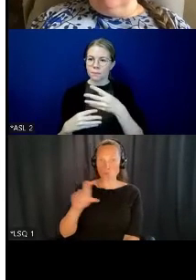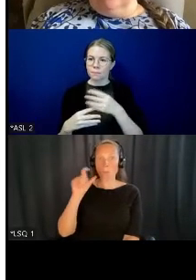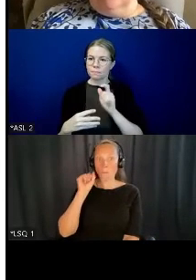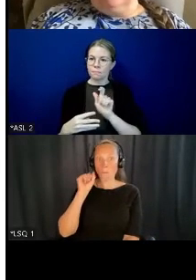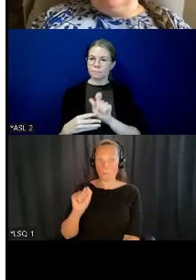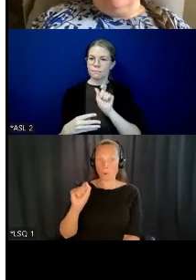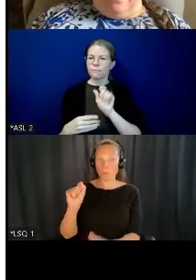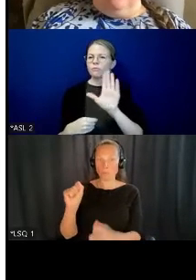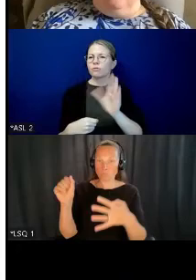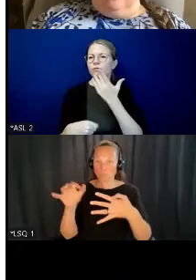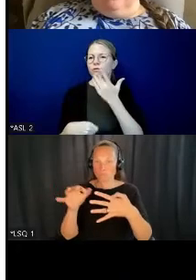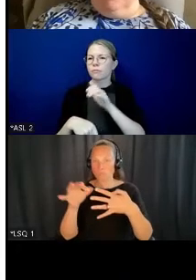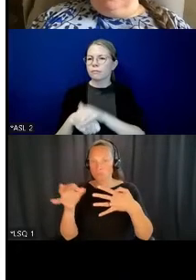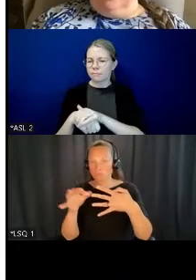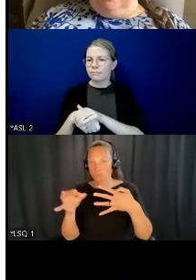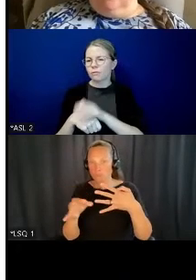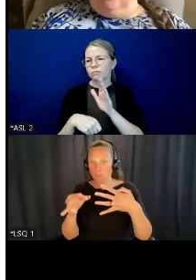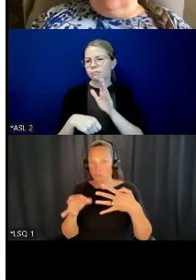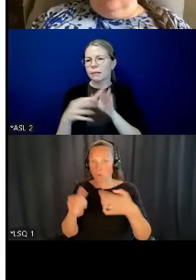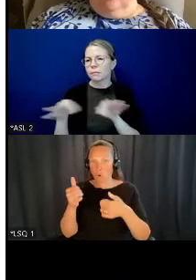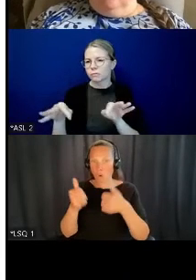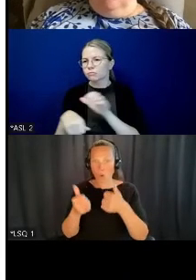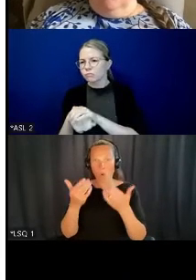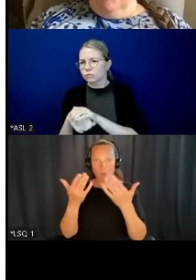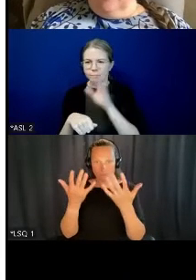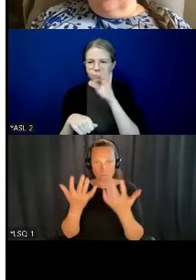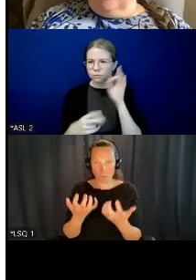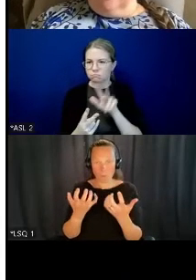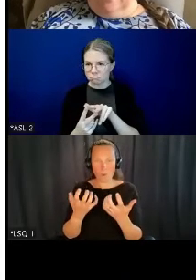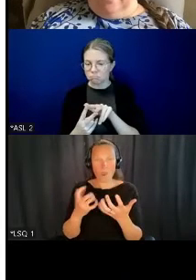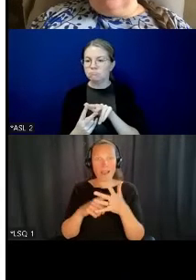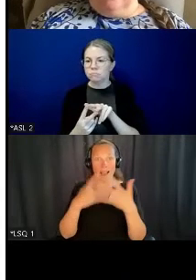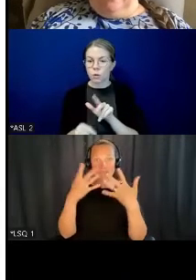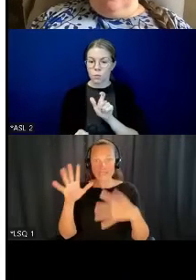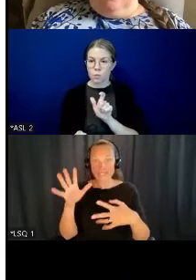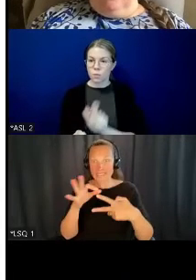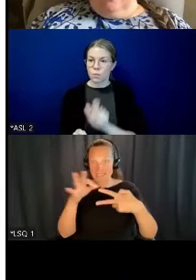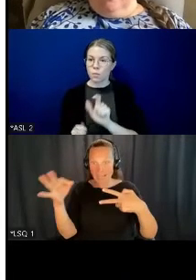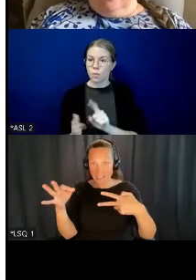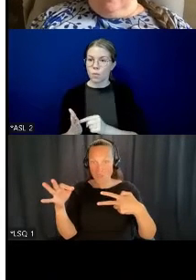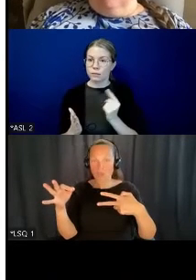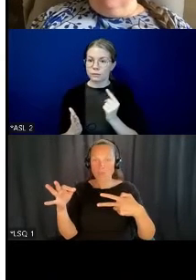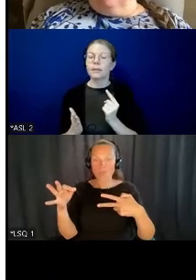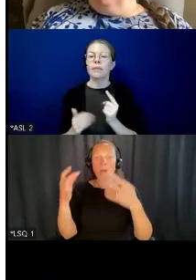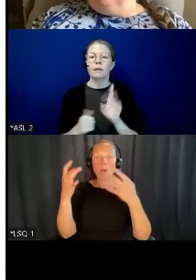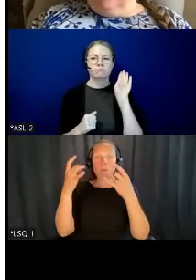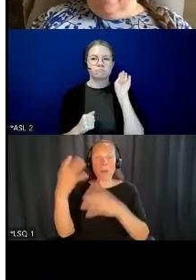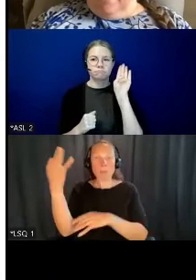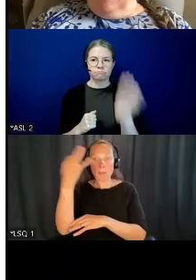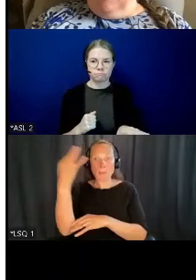LANGUAGE SETTINGS AGAIN DURING THE PRESENTATION. YOU MUST SELECT A LANGUAGE EVEN IF YOU WANT TO